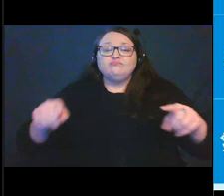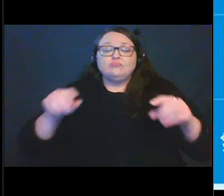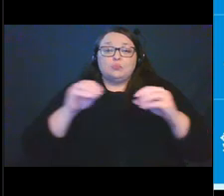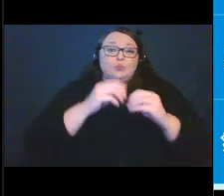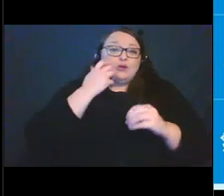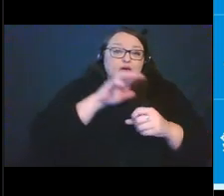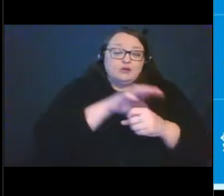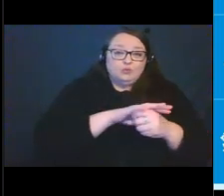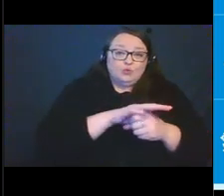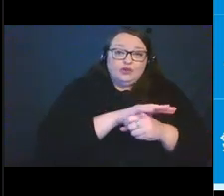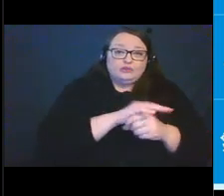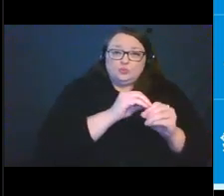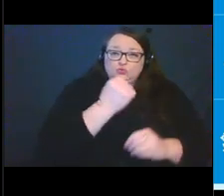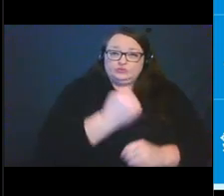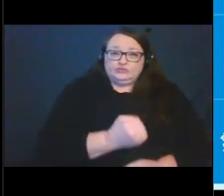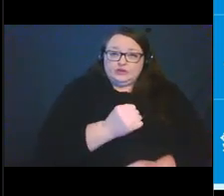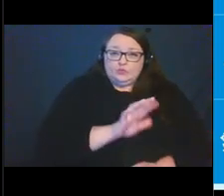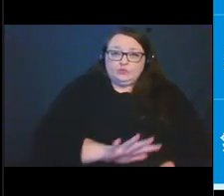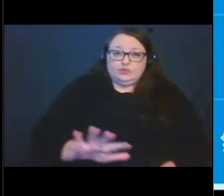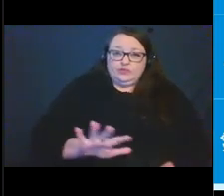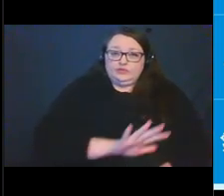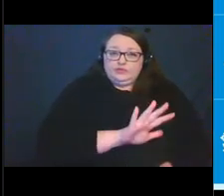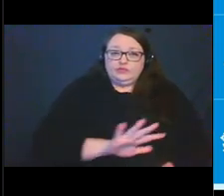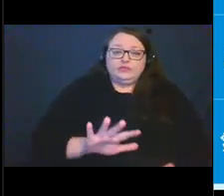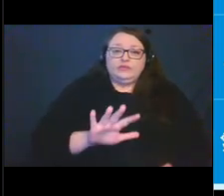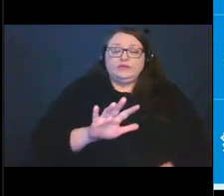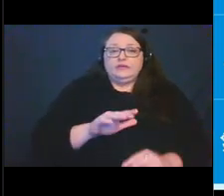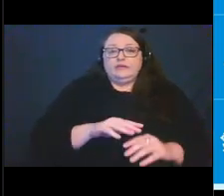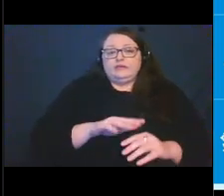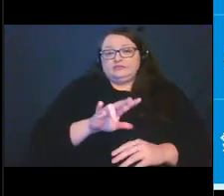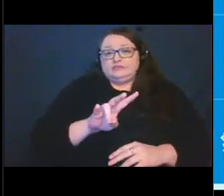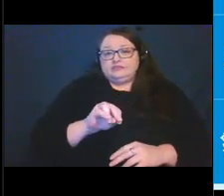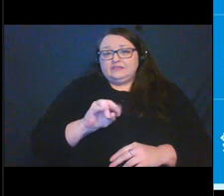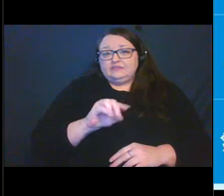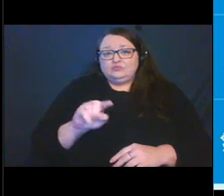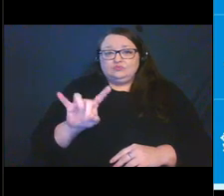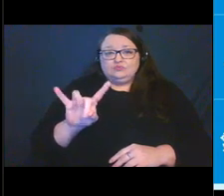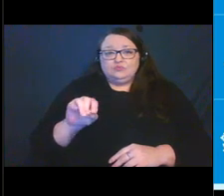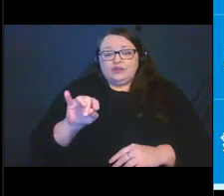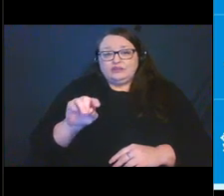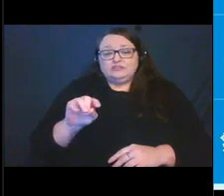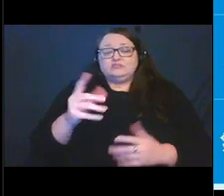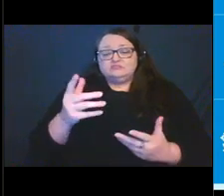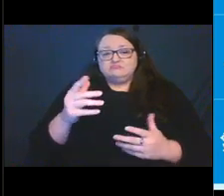more Southern latitudes, the values in the upper 70s to lower 80s. In the North or at elevation,